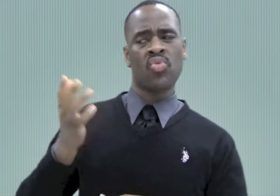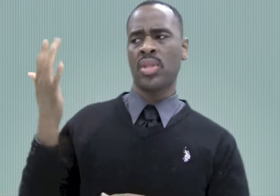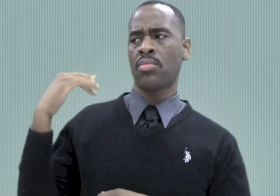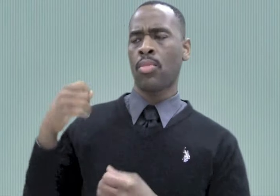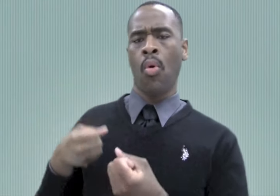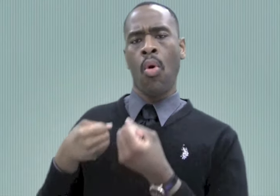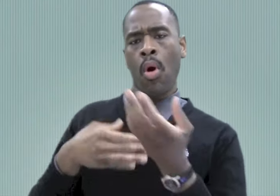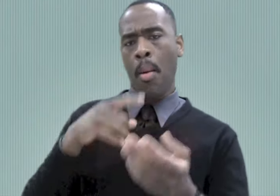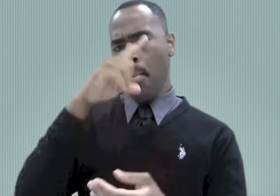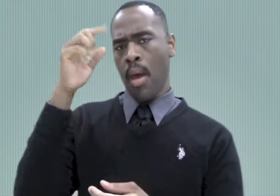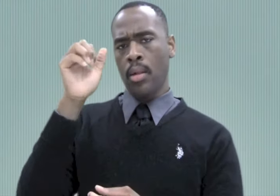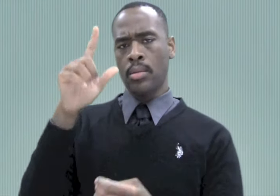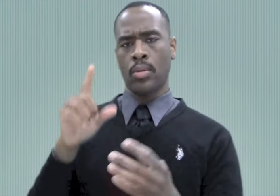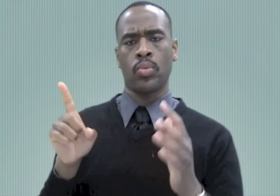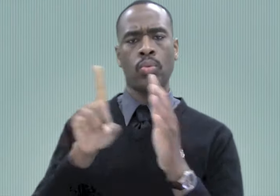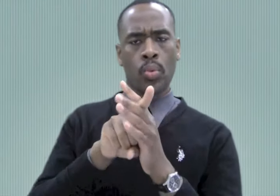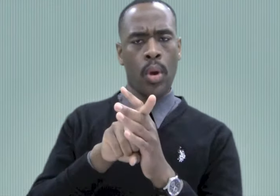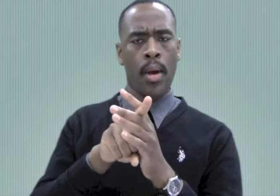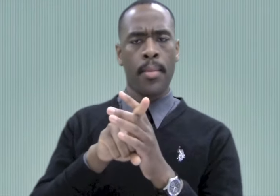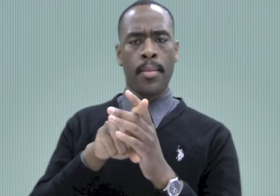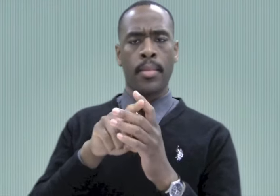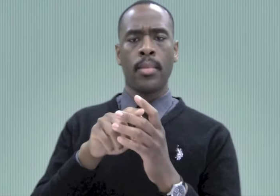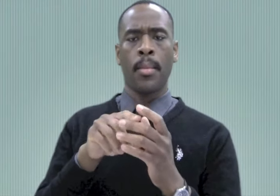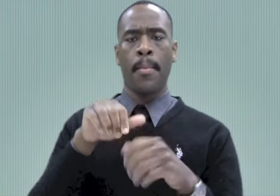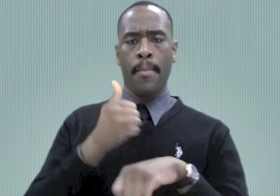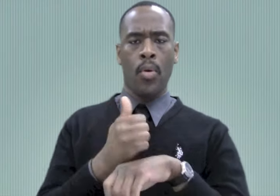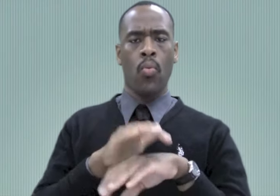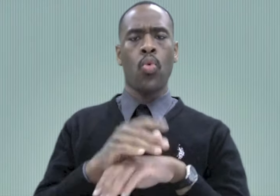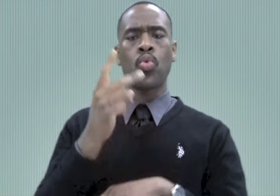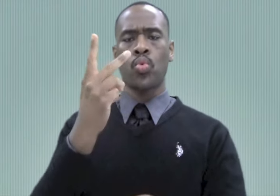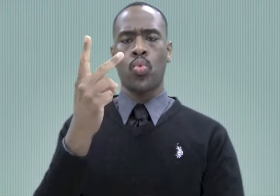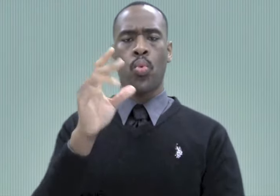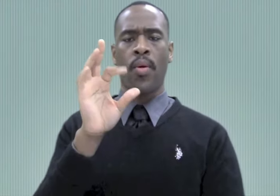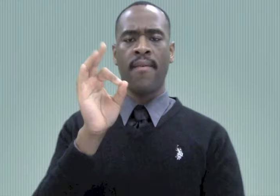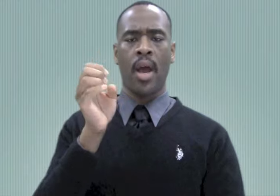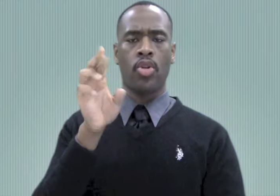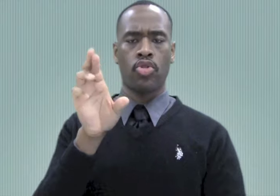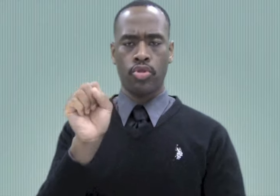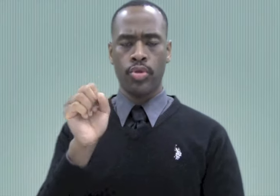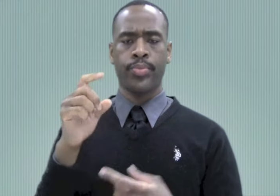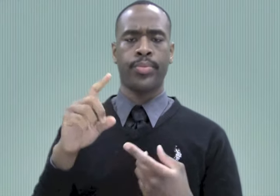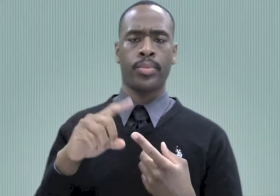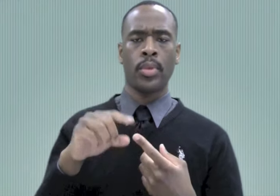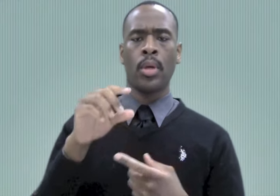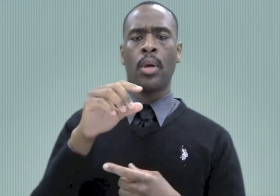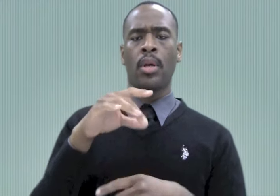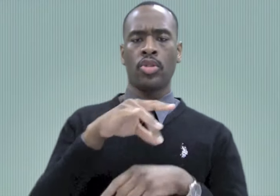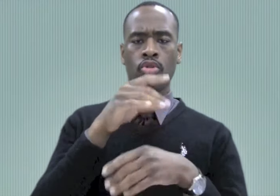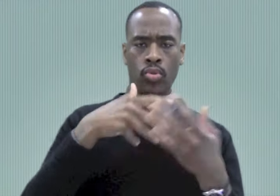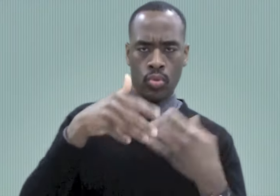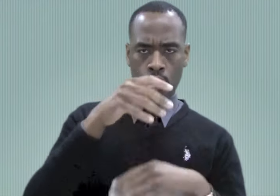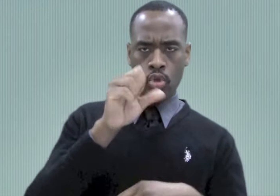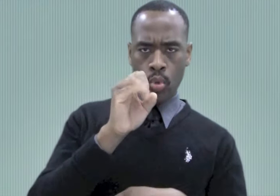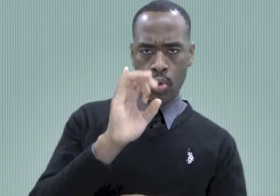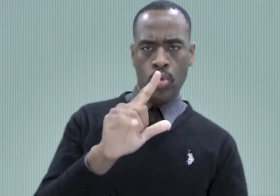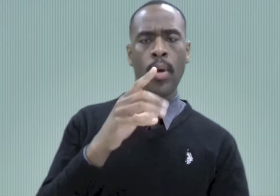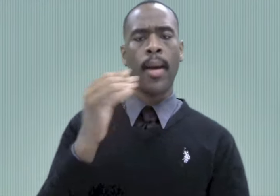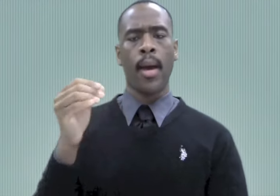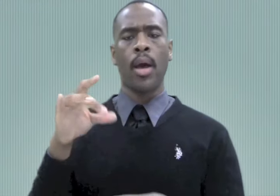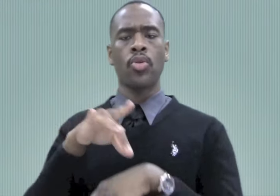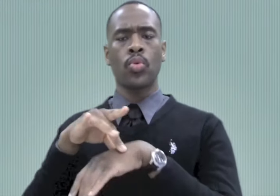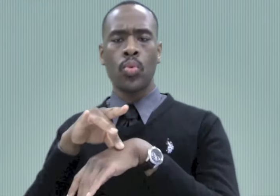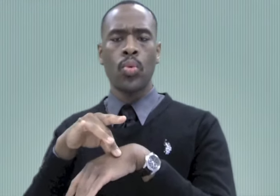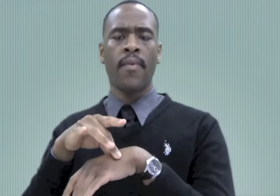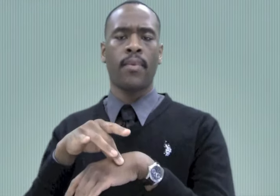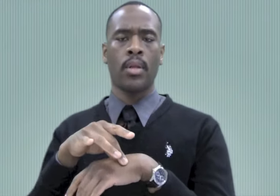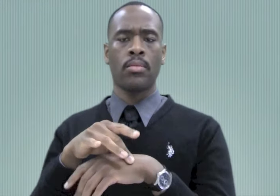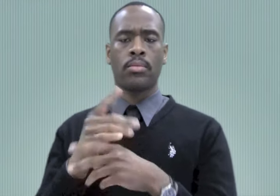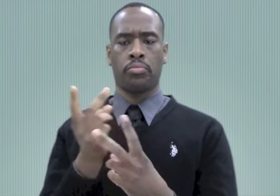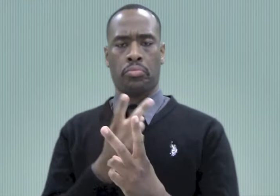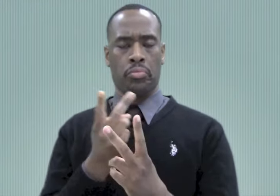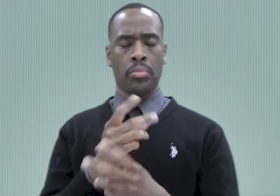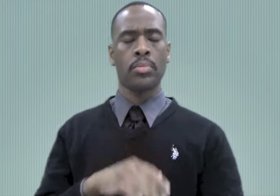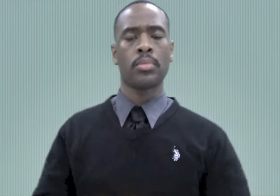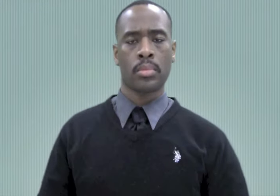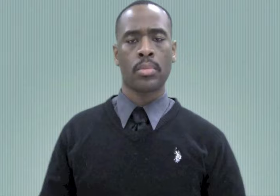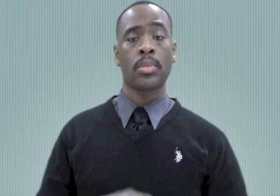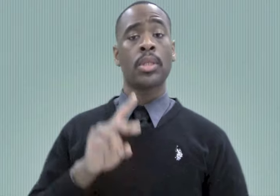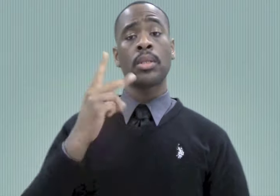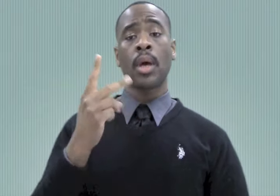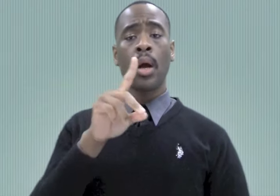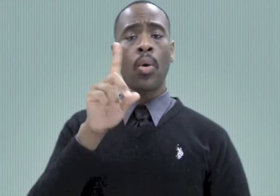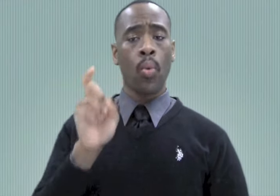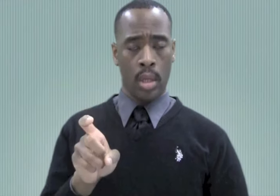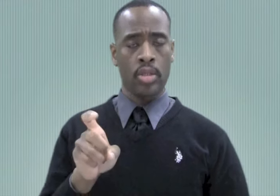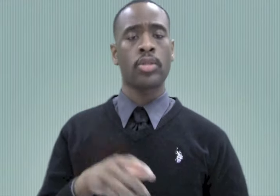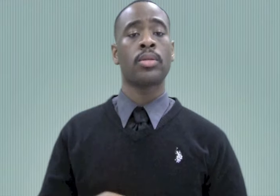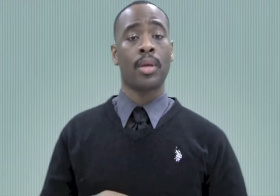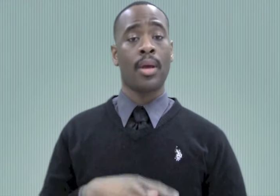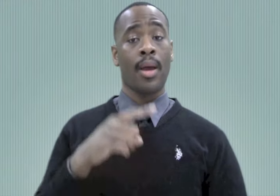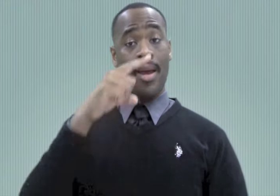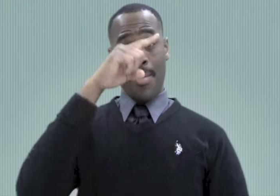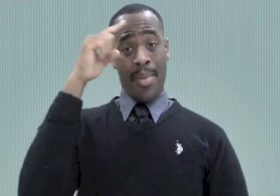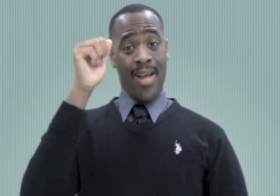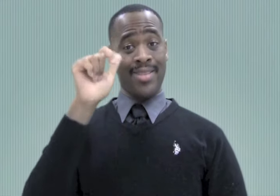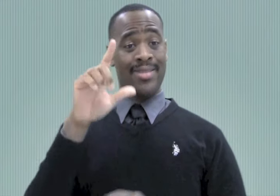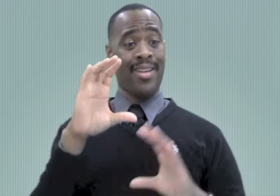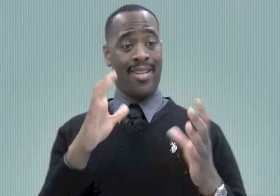that caused Black ASL to appear? This question is related to social and geographical factors; and 2) What are the linguistic